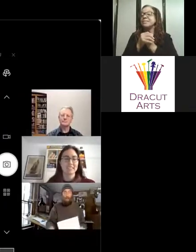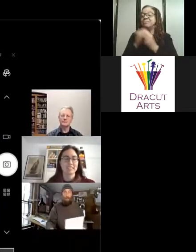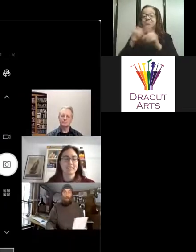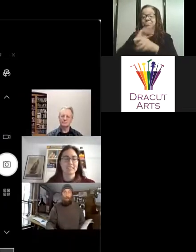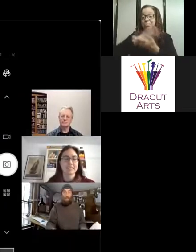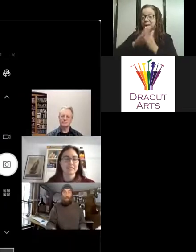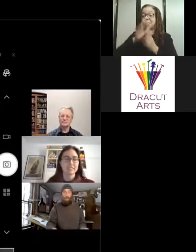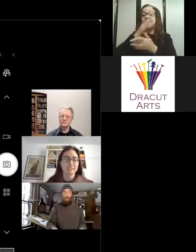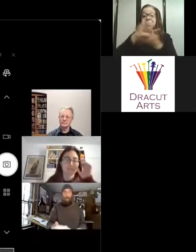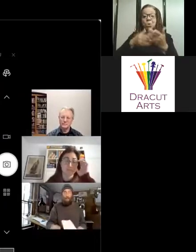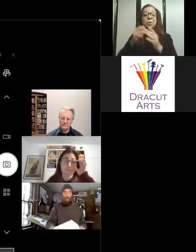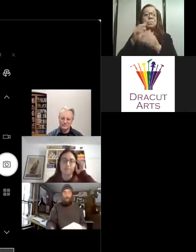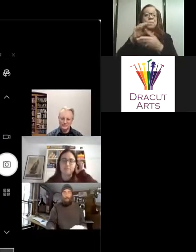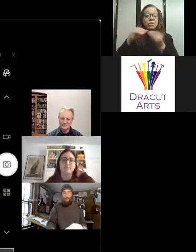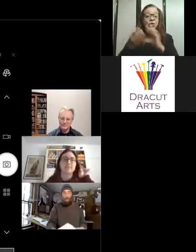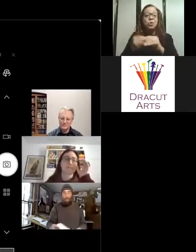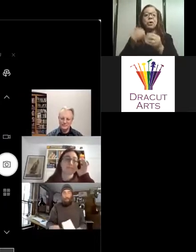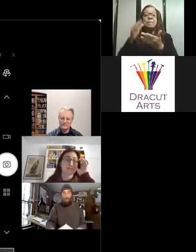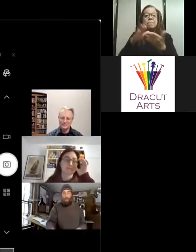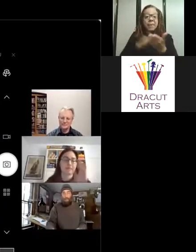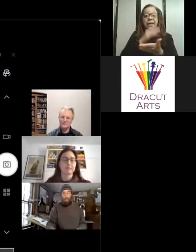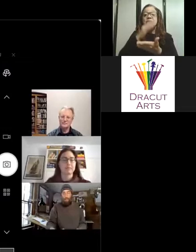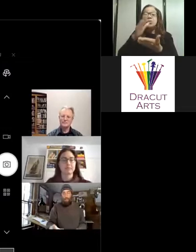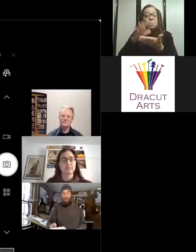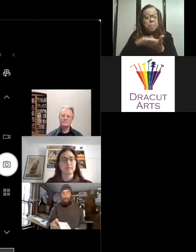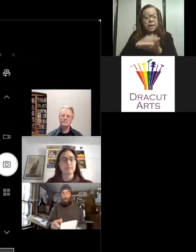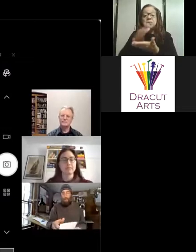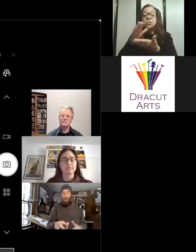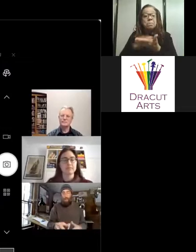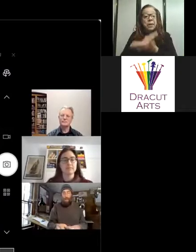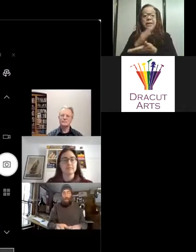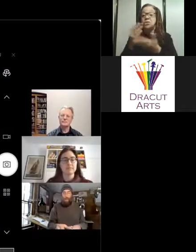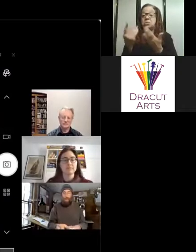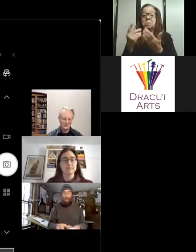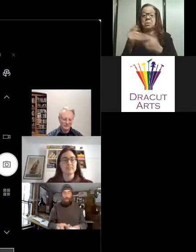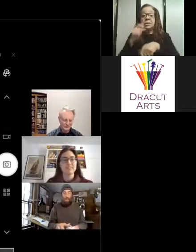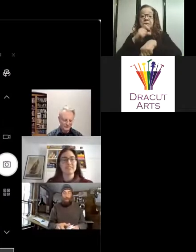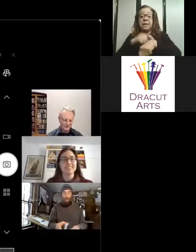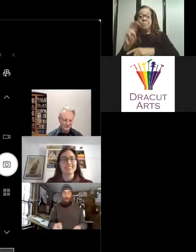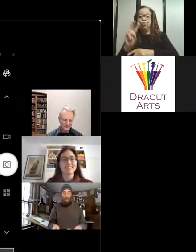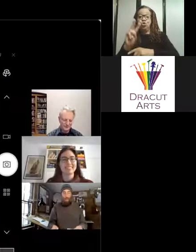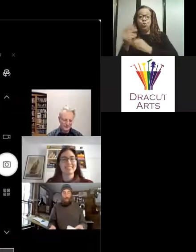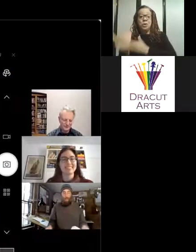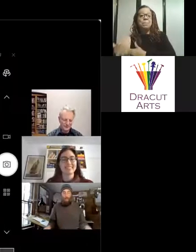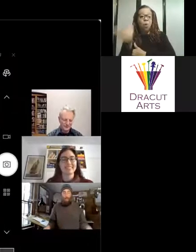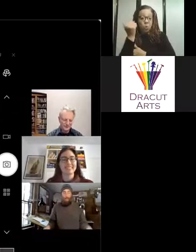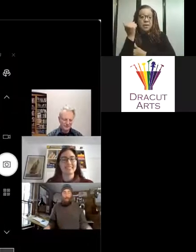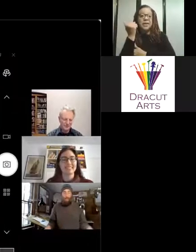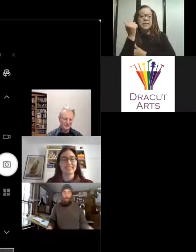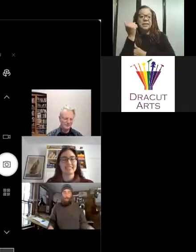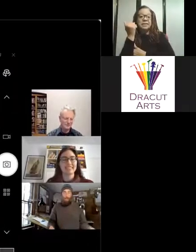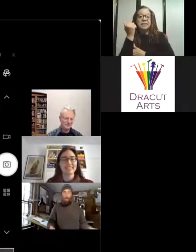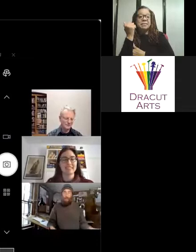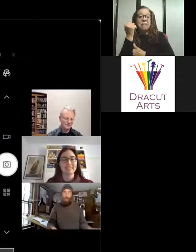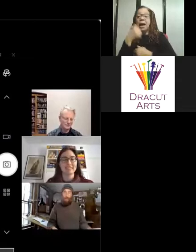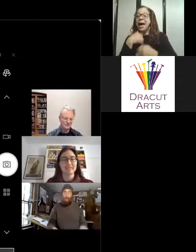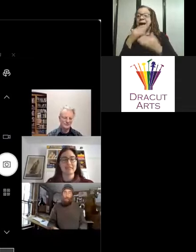Um, and page after page goes by, and by about 2 am I was was feeling totally,